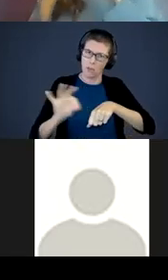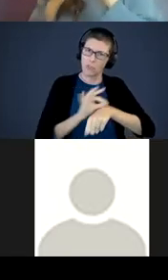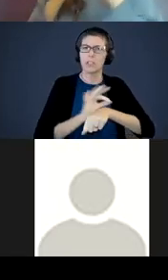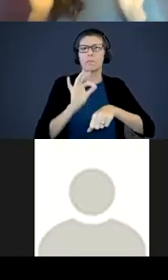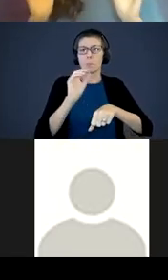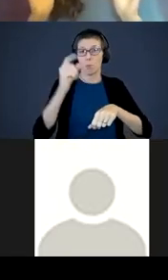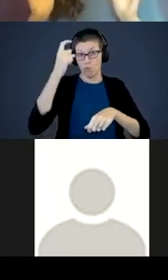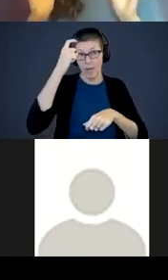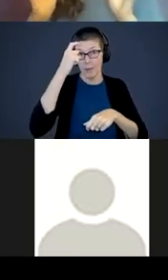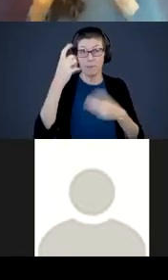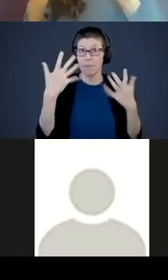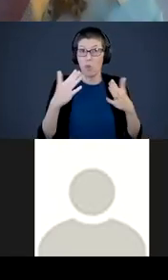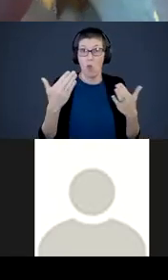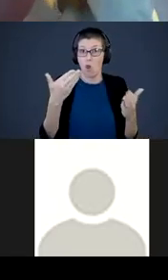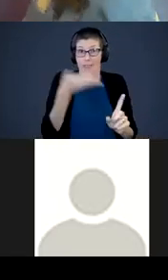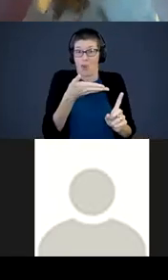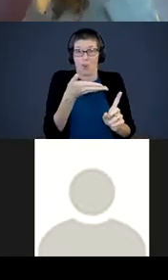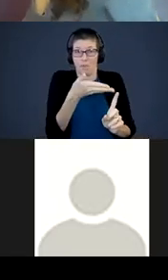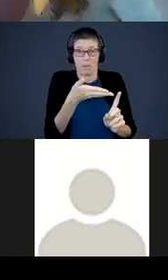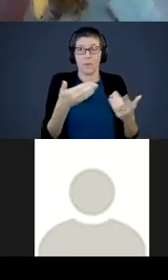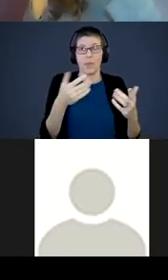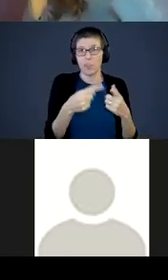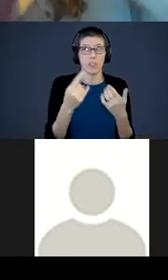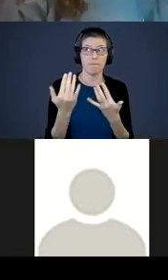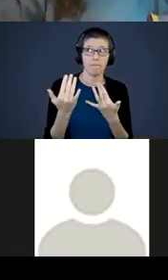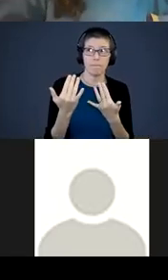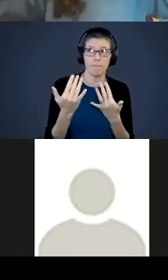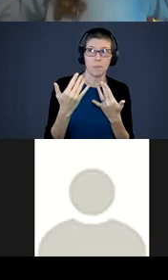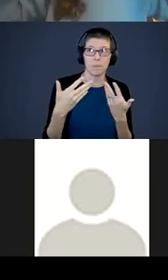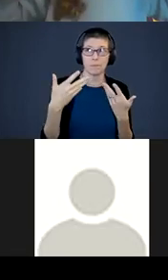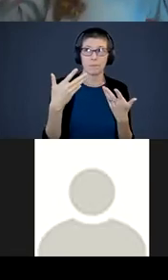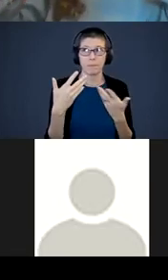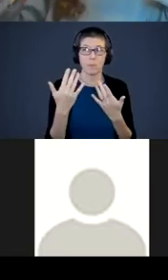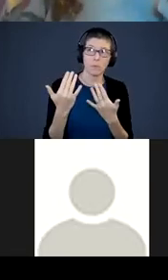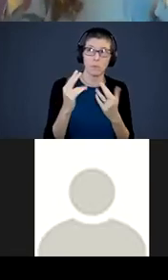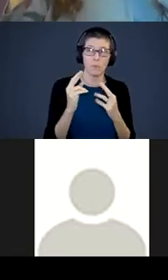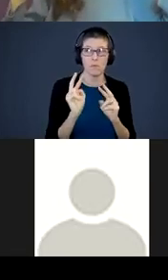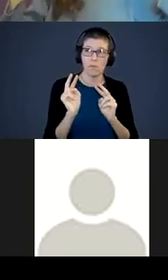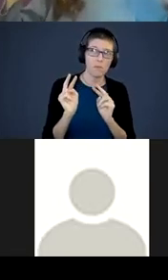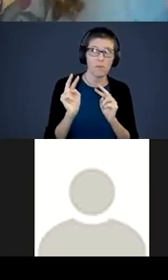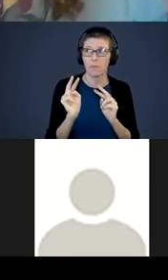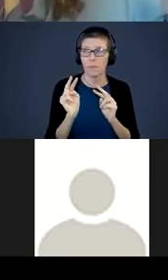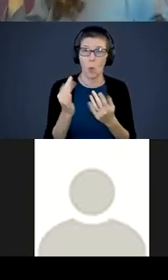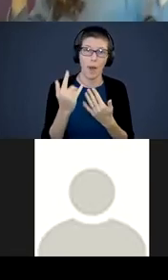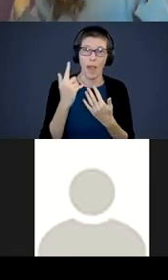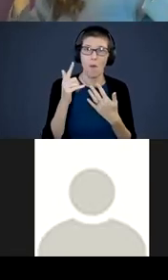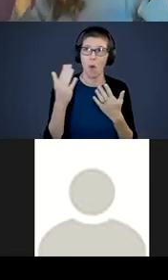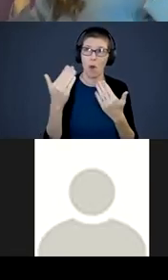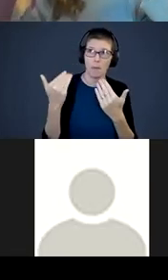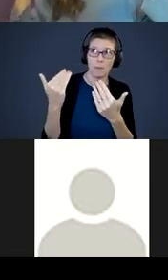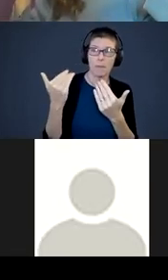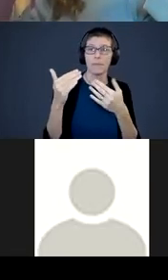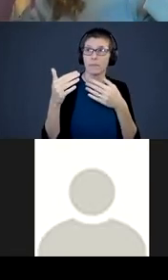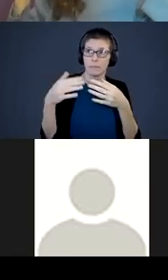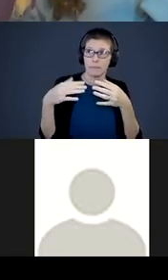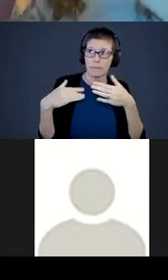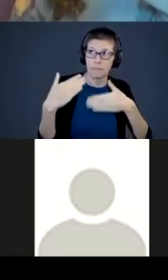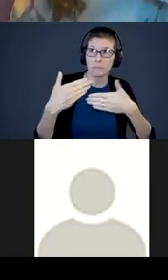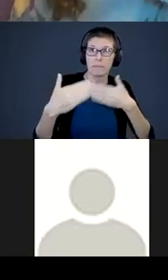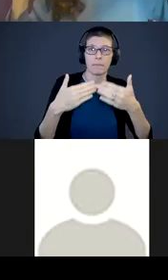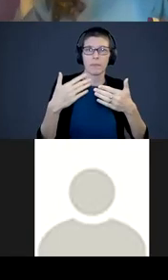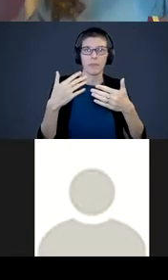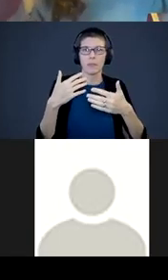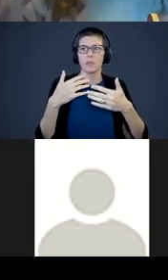is there, they are just hanging out just waiting for direction to make their way through this